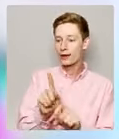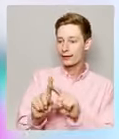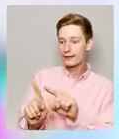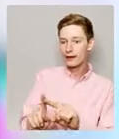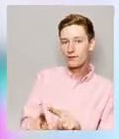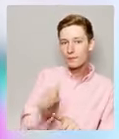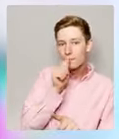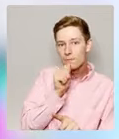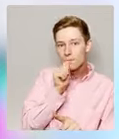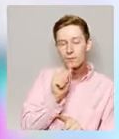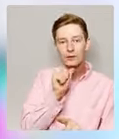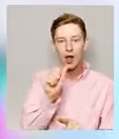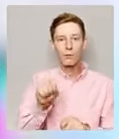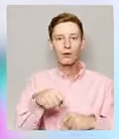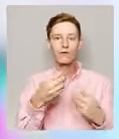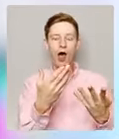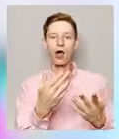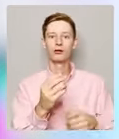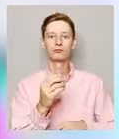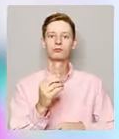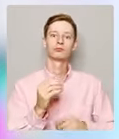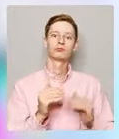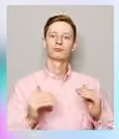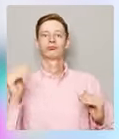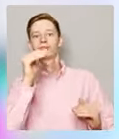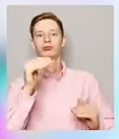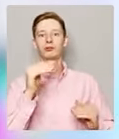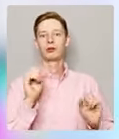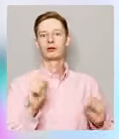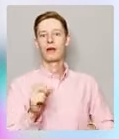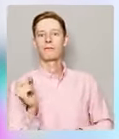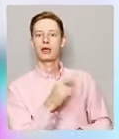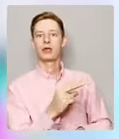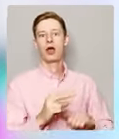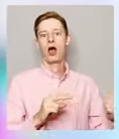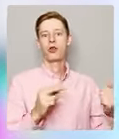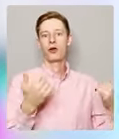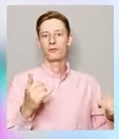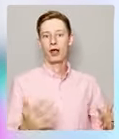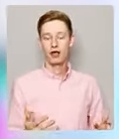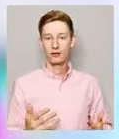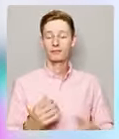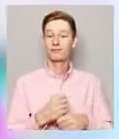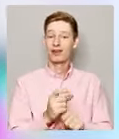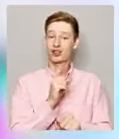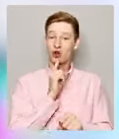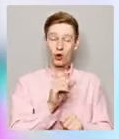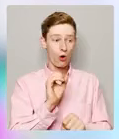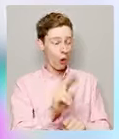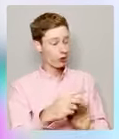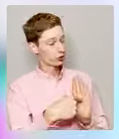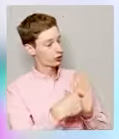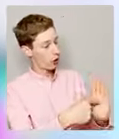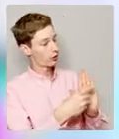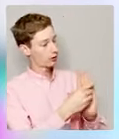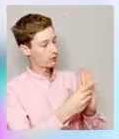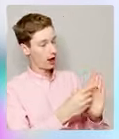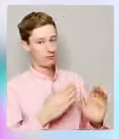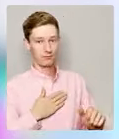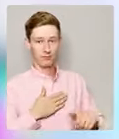don't provide a competitive advantage to a subset of players, or clearly display a user setting for transparency to other participants.